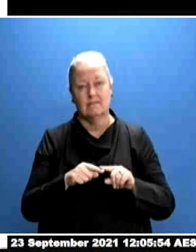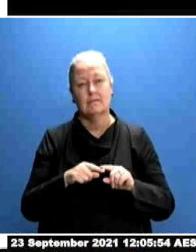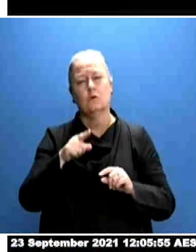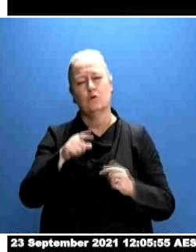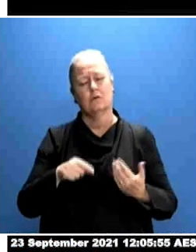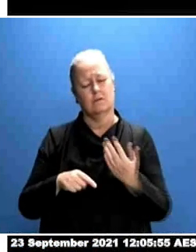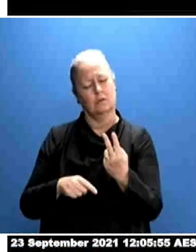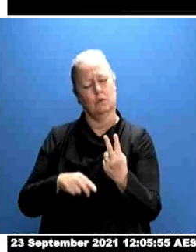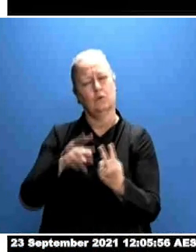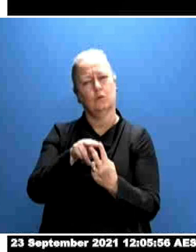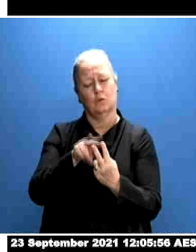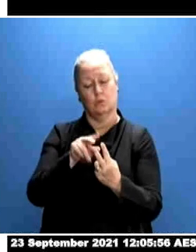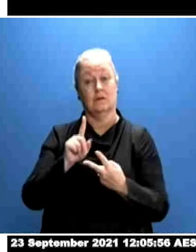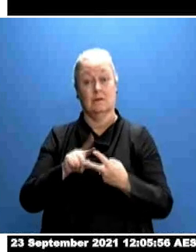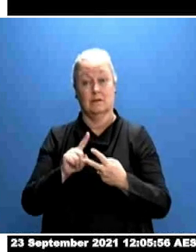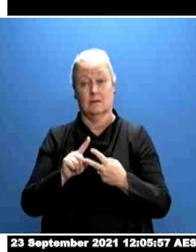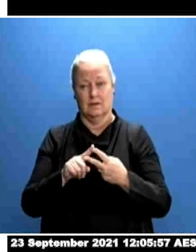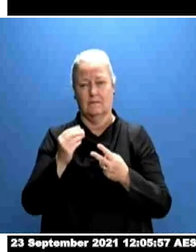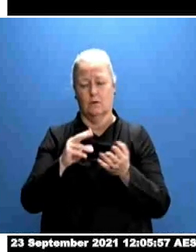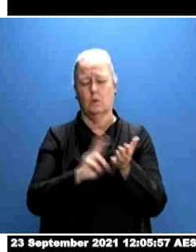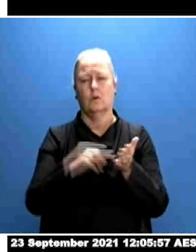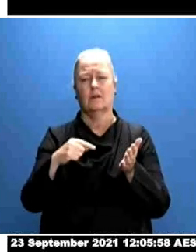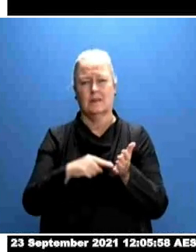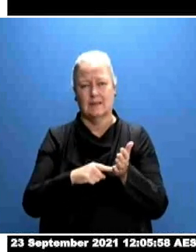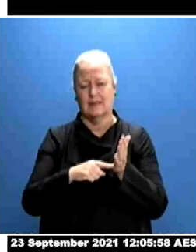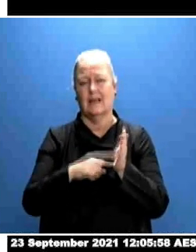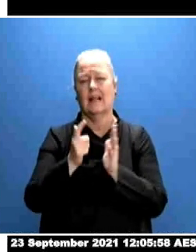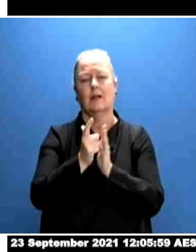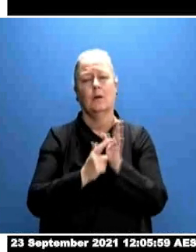a joint letter from the Northern Territory Legal Aid Commission and NAAJA?